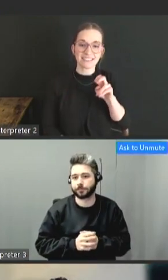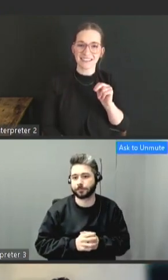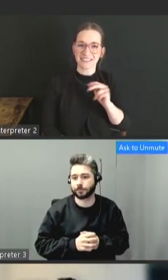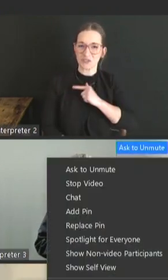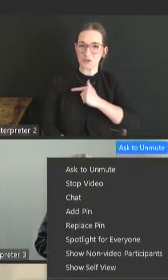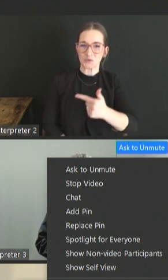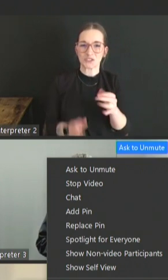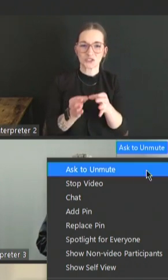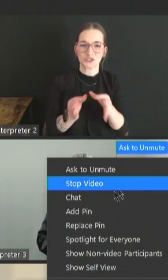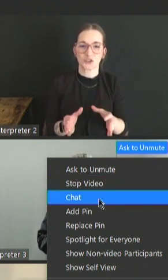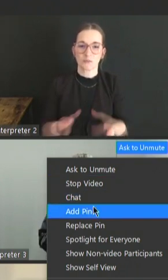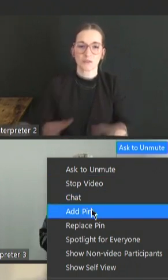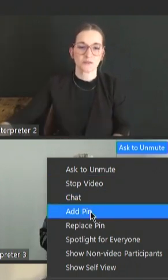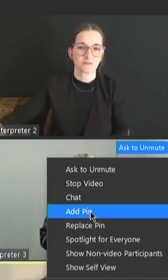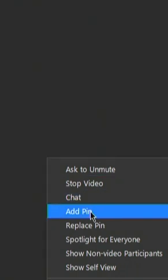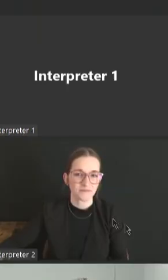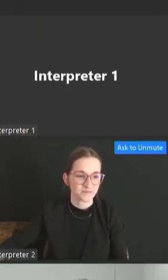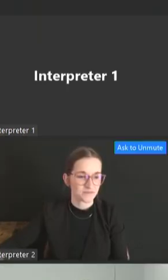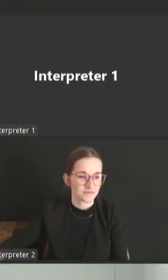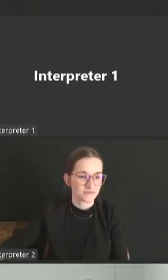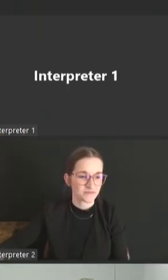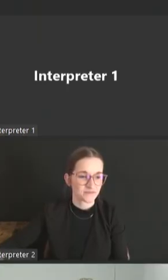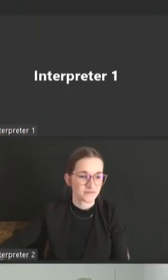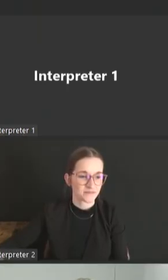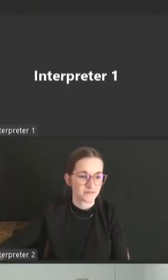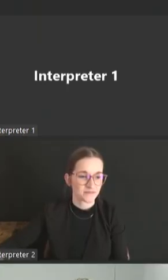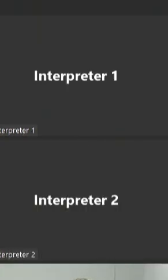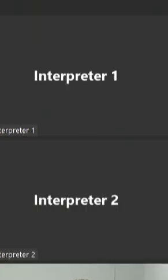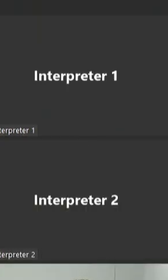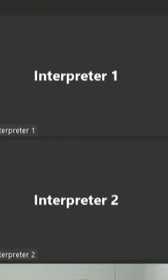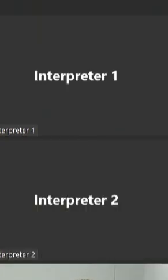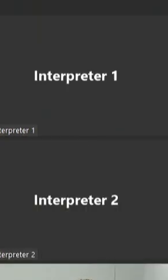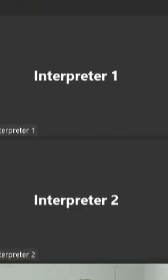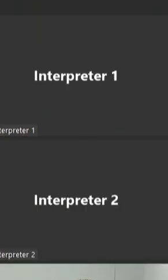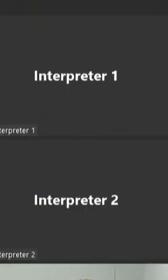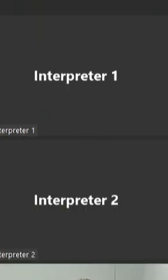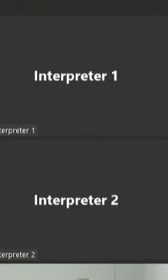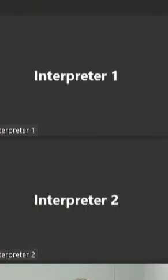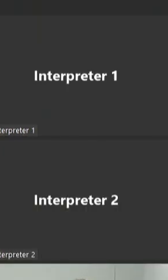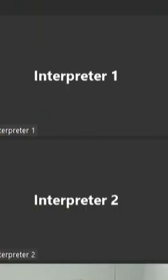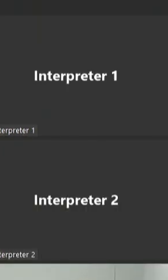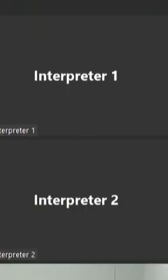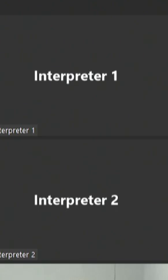Kristin Flickinger: Great. Thanks so much. I am Kristin Flickinger. I use the she/her pronouns